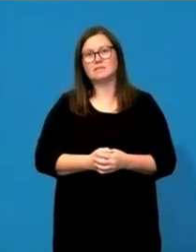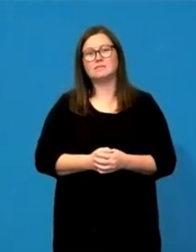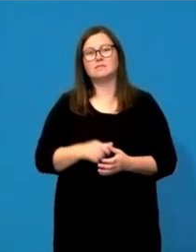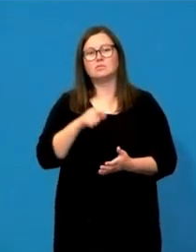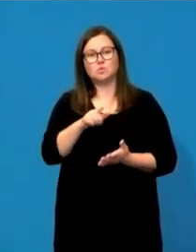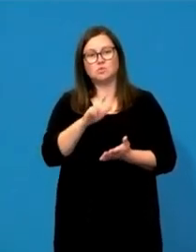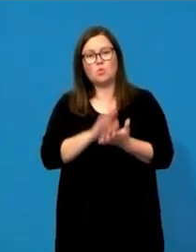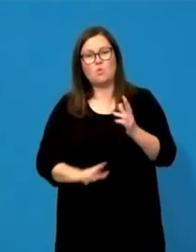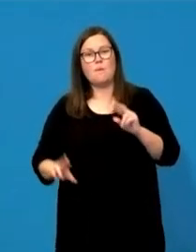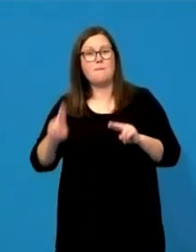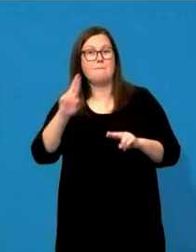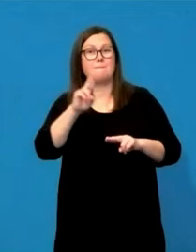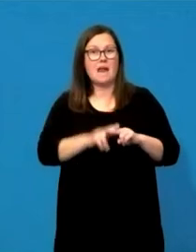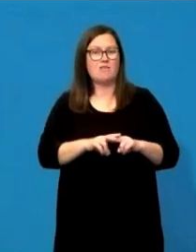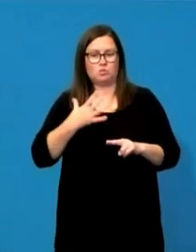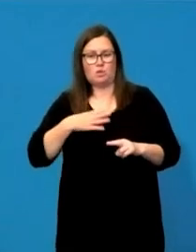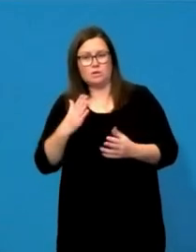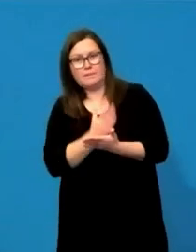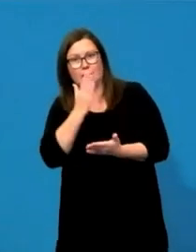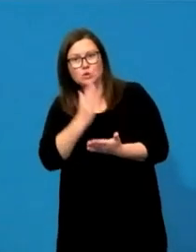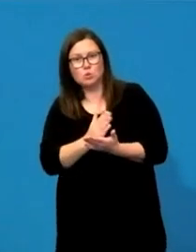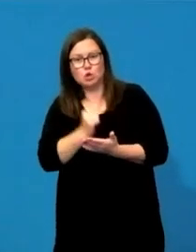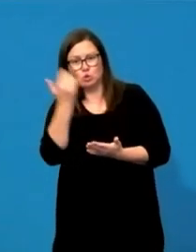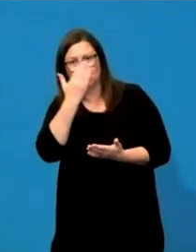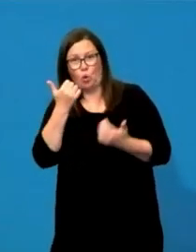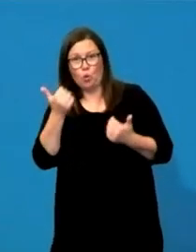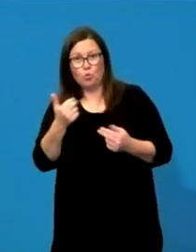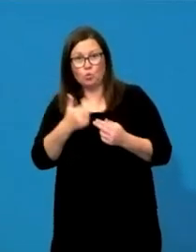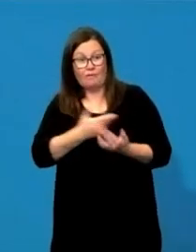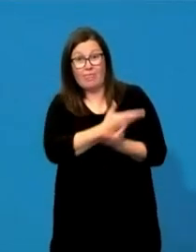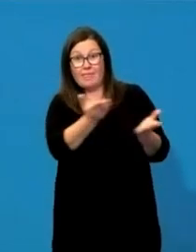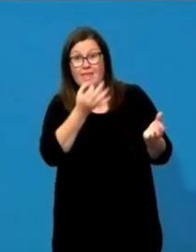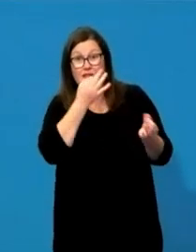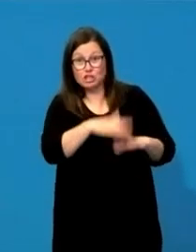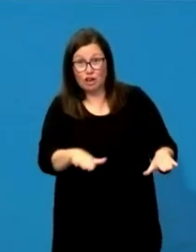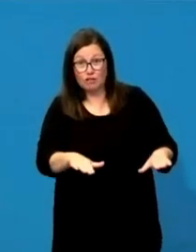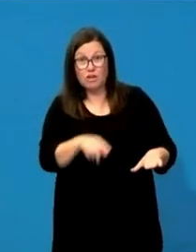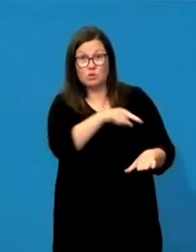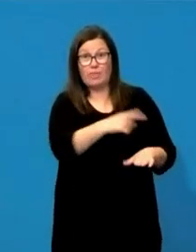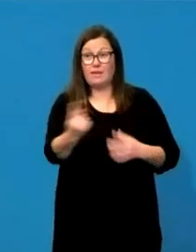in school, and they're asking you about what supports are available to make that a really rich experience? JAZSIKAH: Yes.